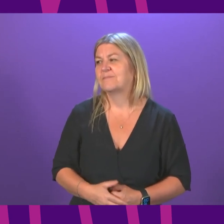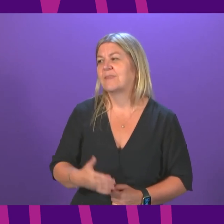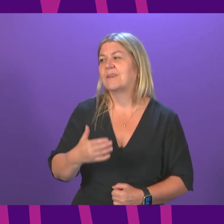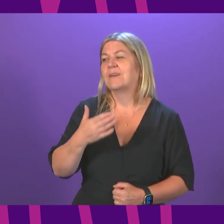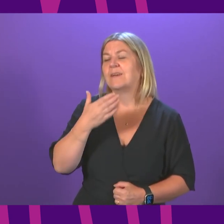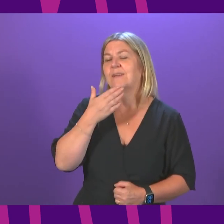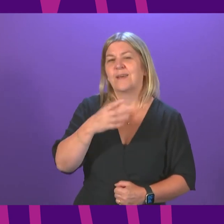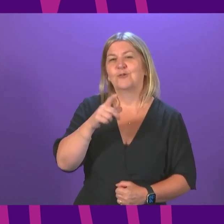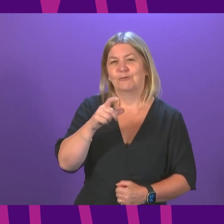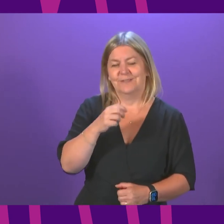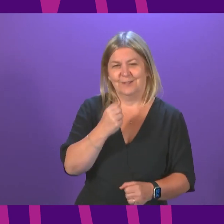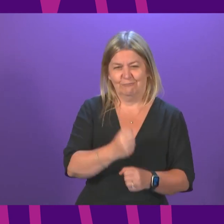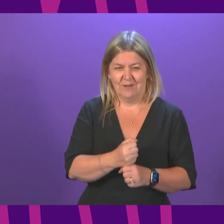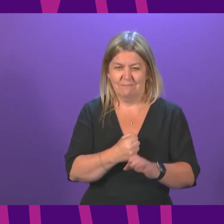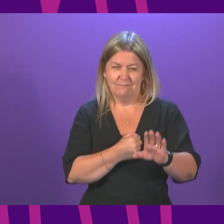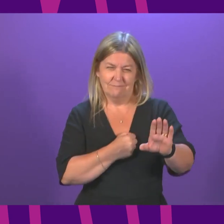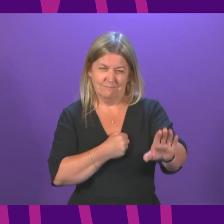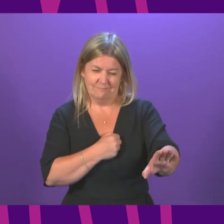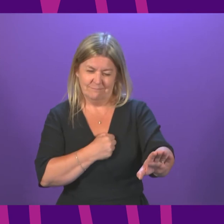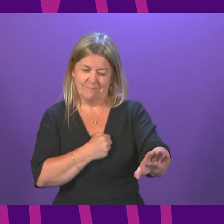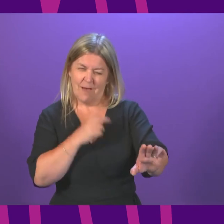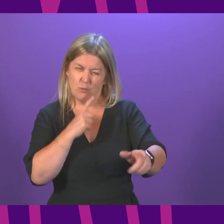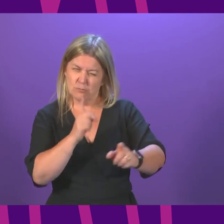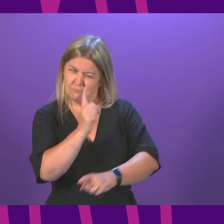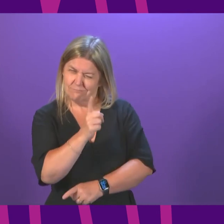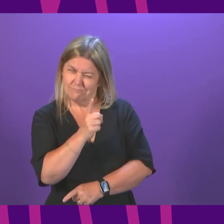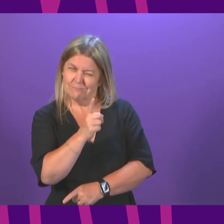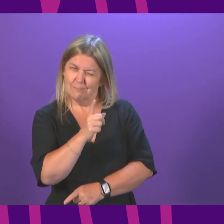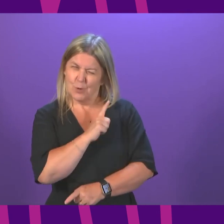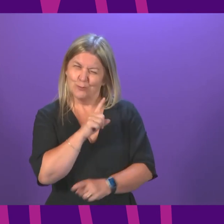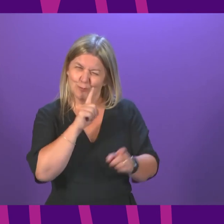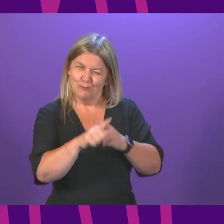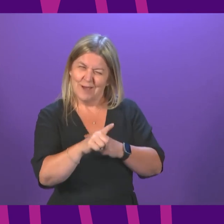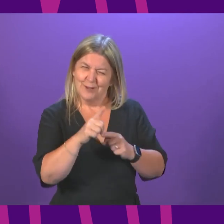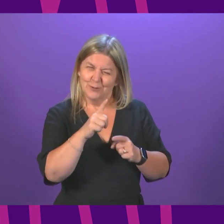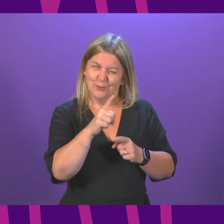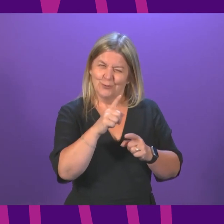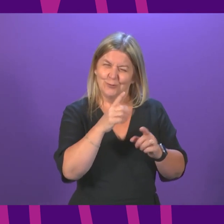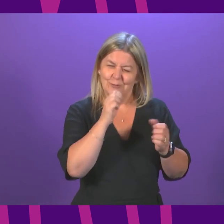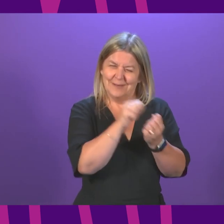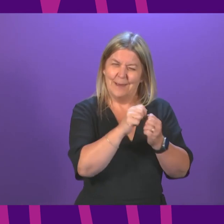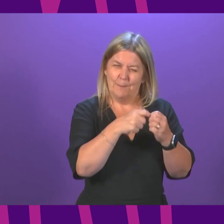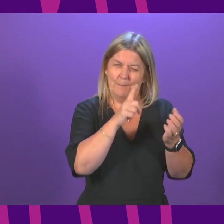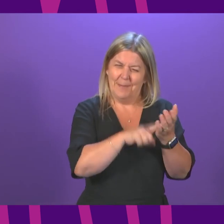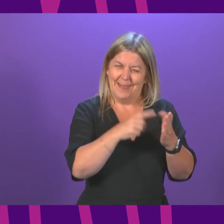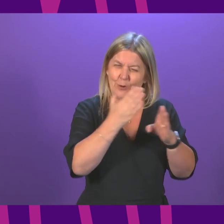that effort, because it is not something that is going to go away. It is something that we are going to have to get to grips with sooner or later, which has pointed to a number